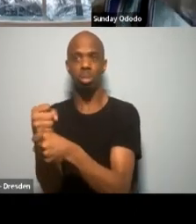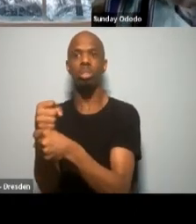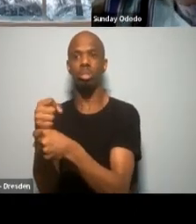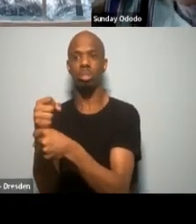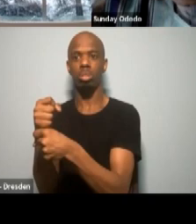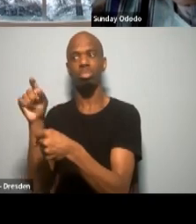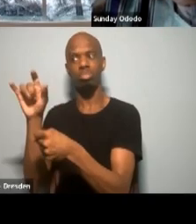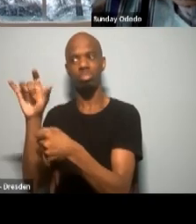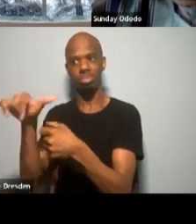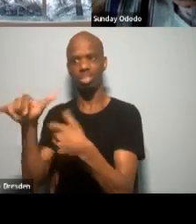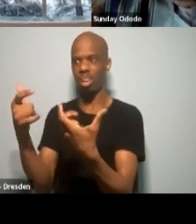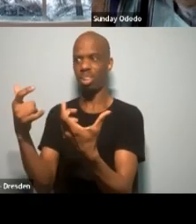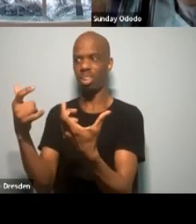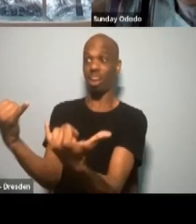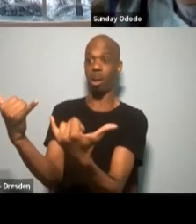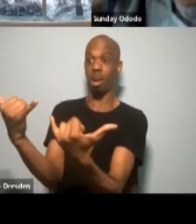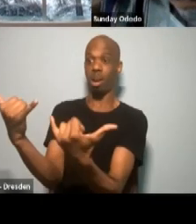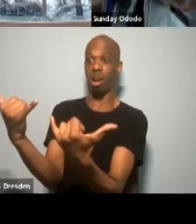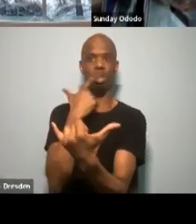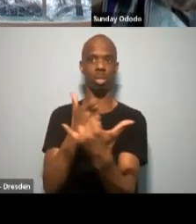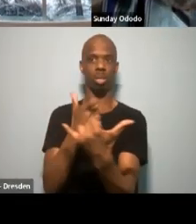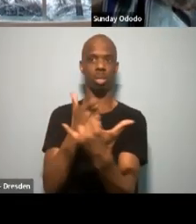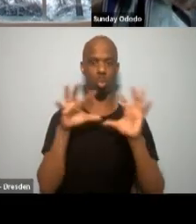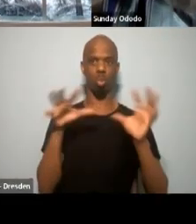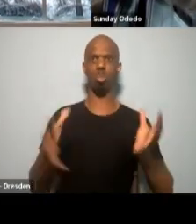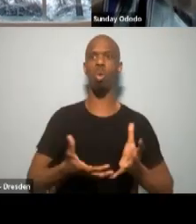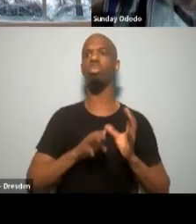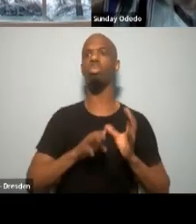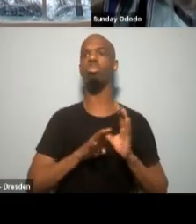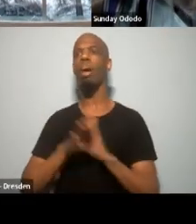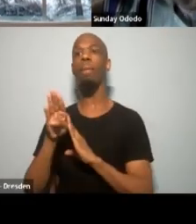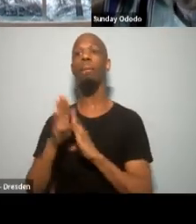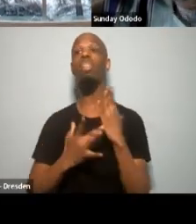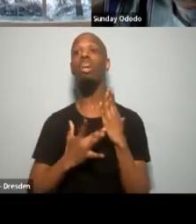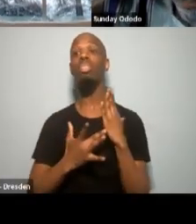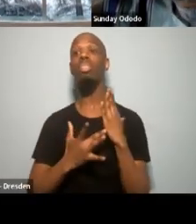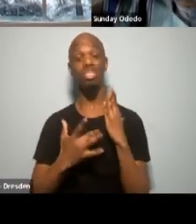and that resonated, is now part of the policy.